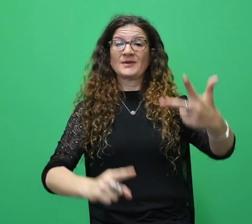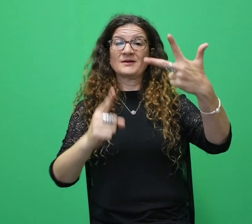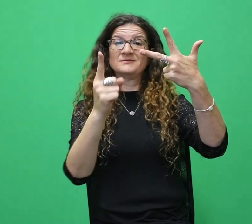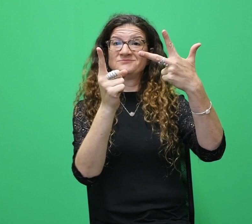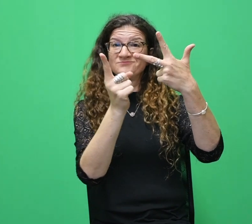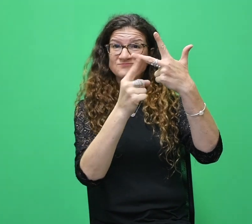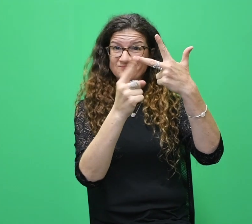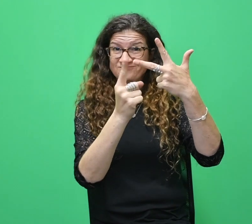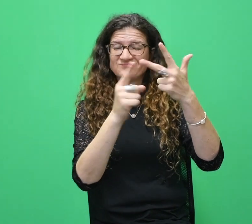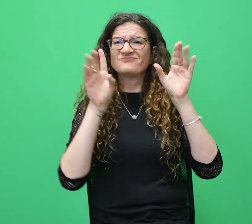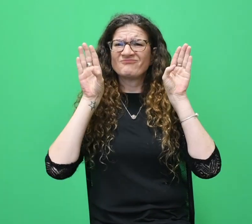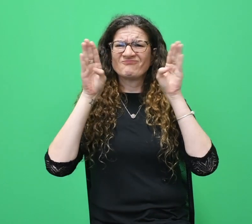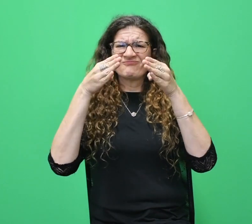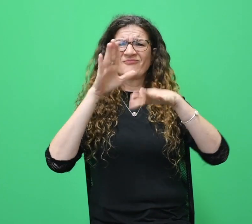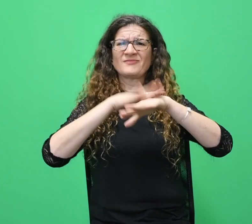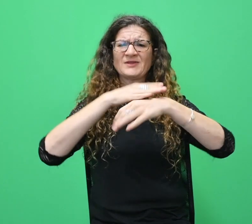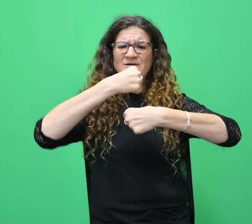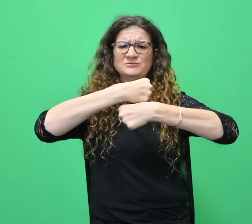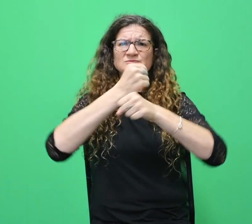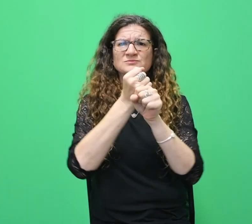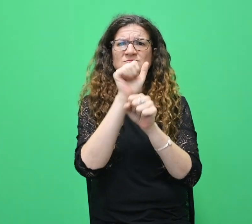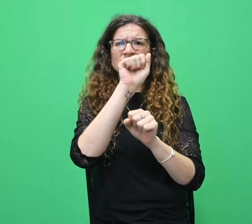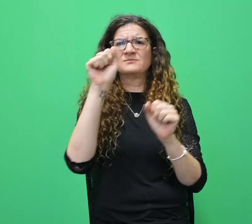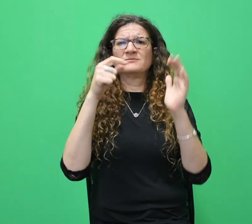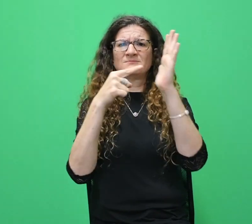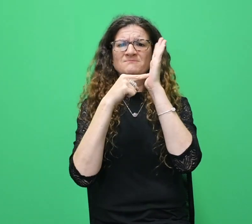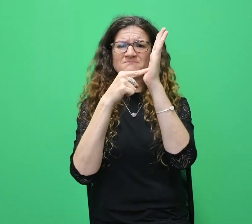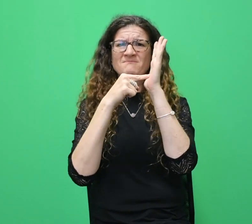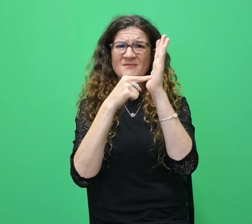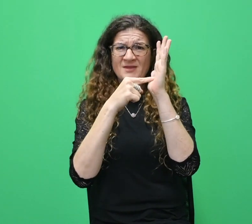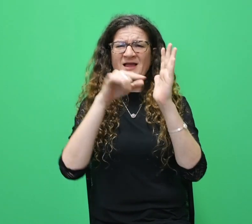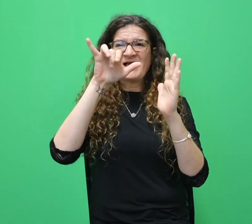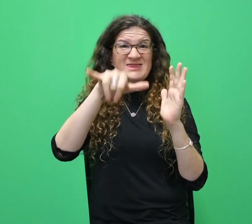Thirdly, focus on creating a model